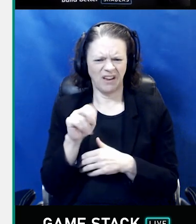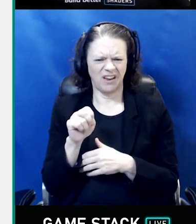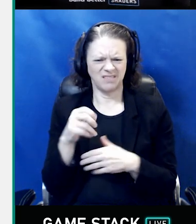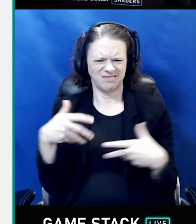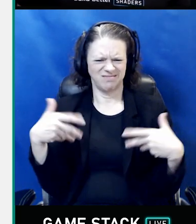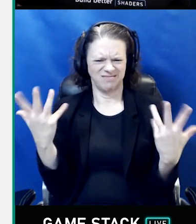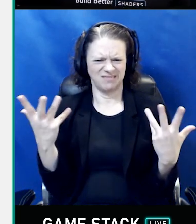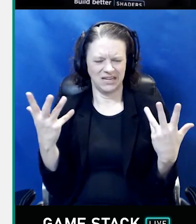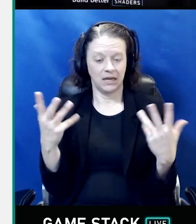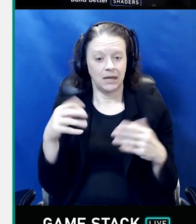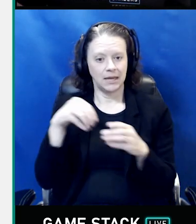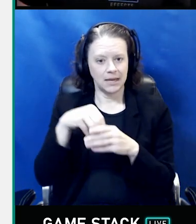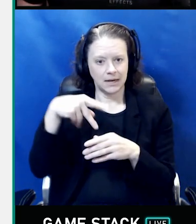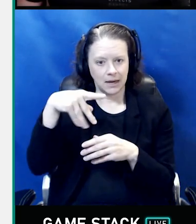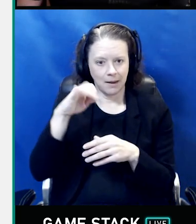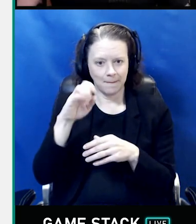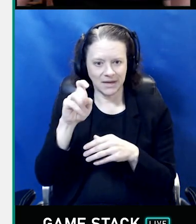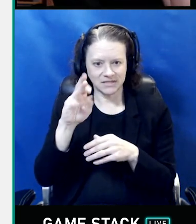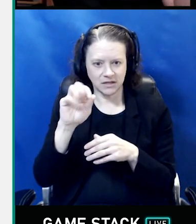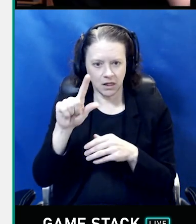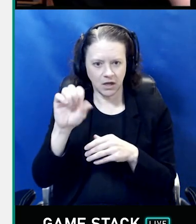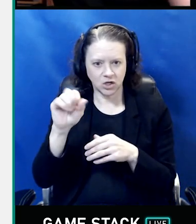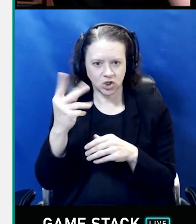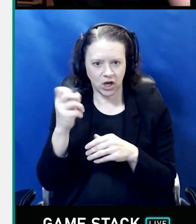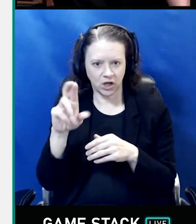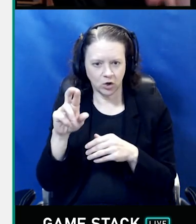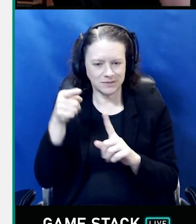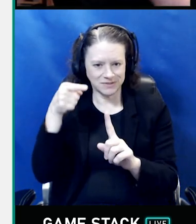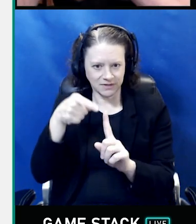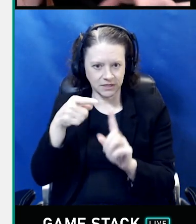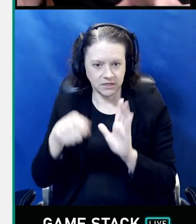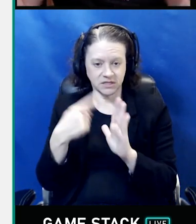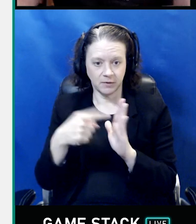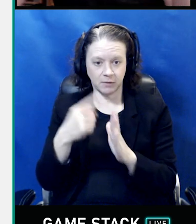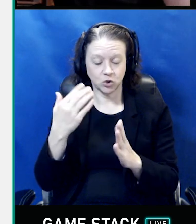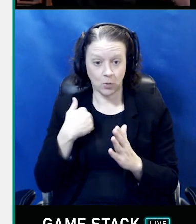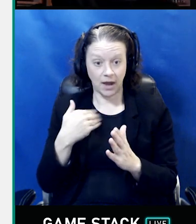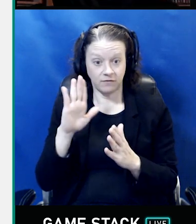specifically, sometimes you're taking your render target and you're dividing